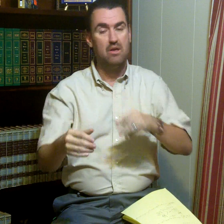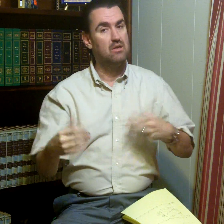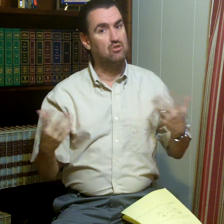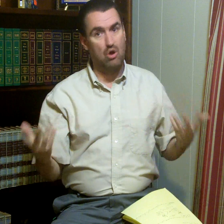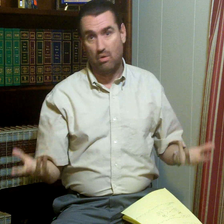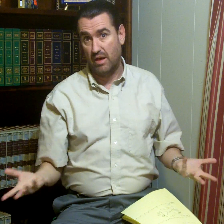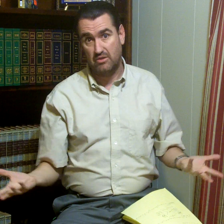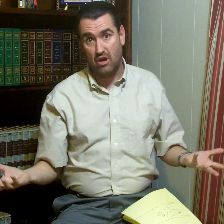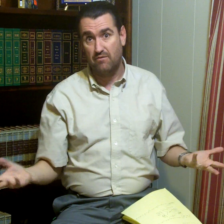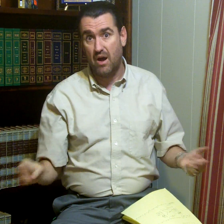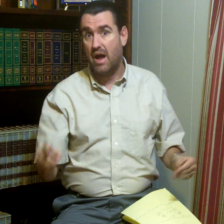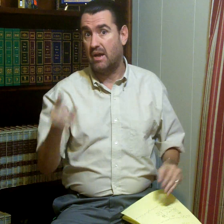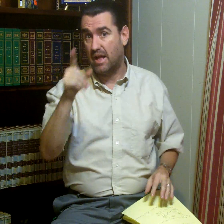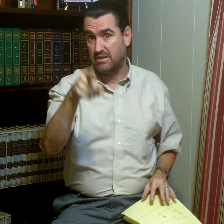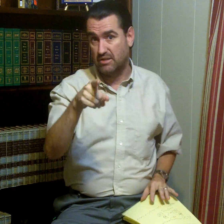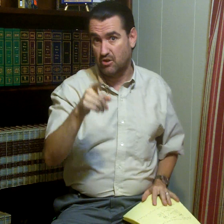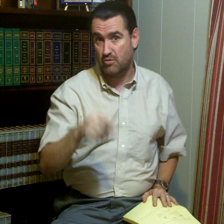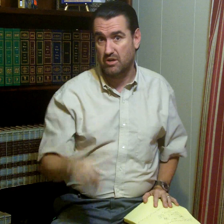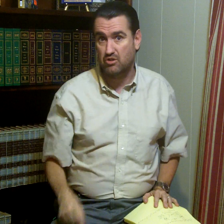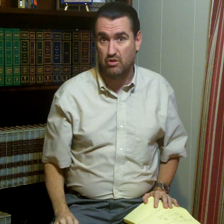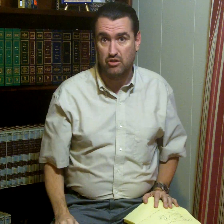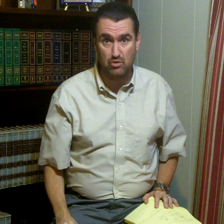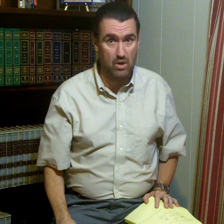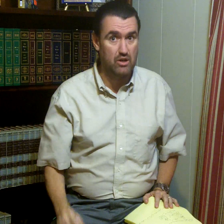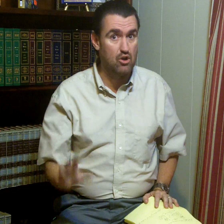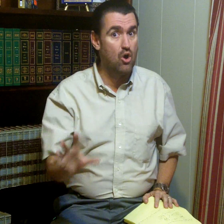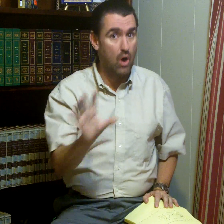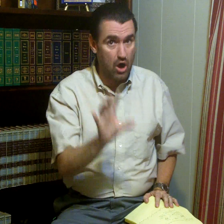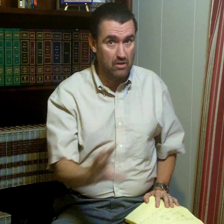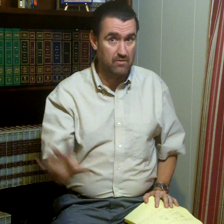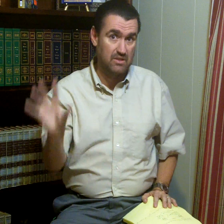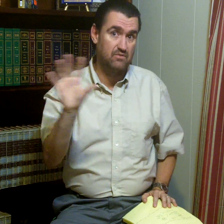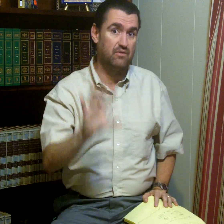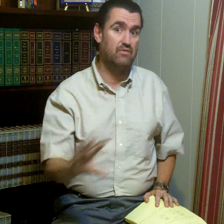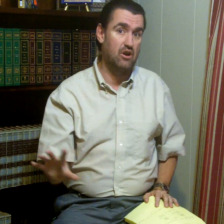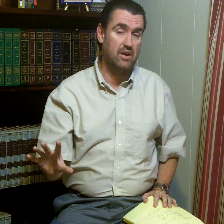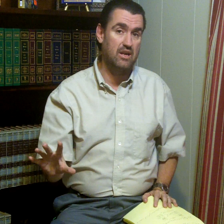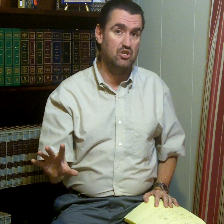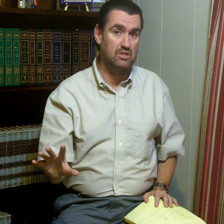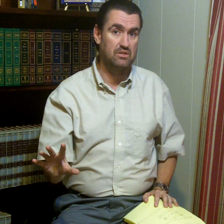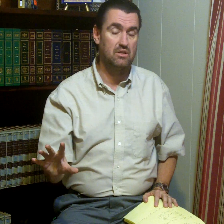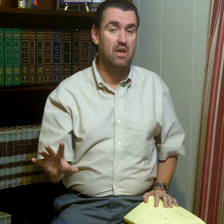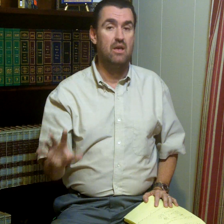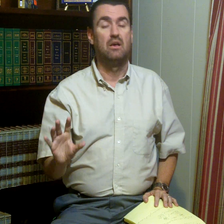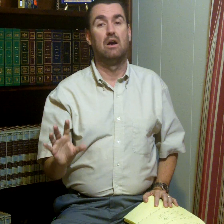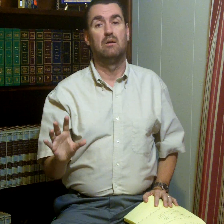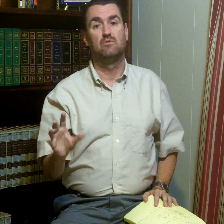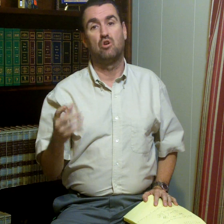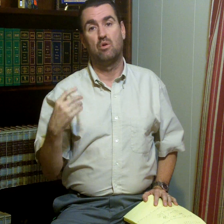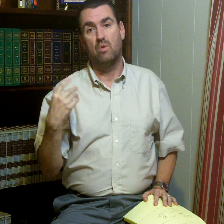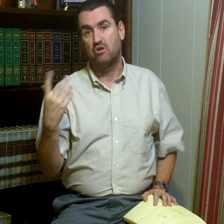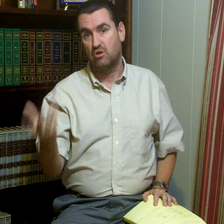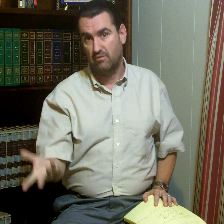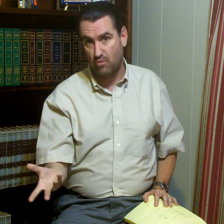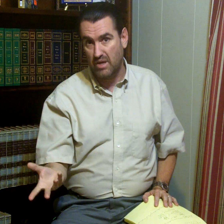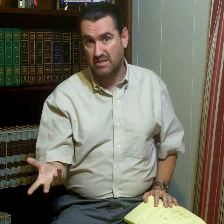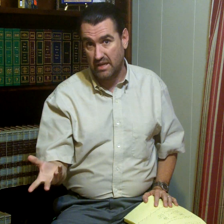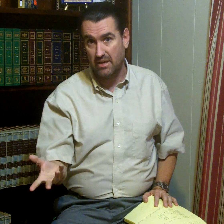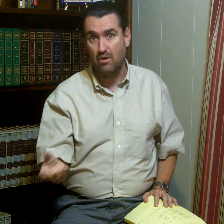so that's all fine. As interpreting students you wanna know all these variations so that when you're voicing